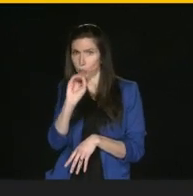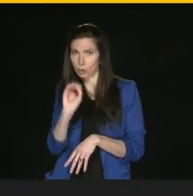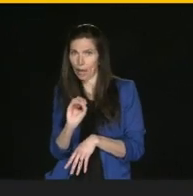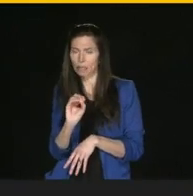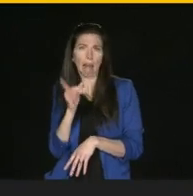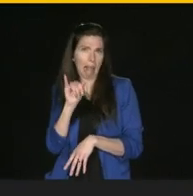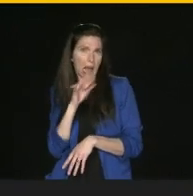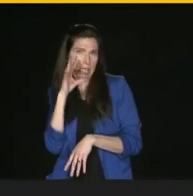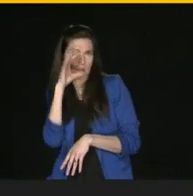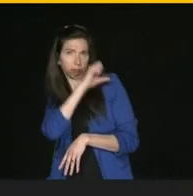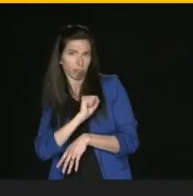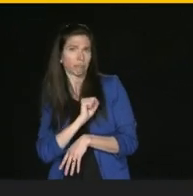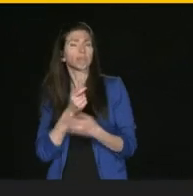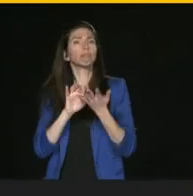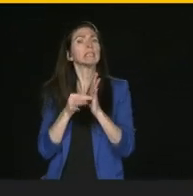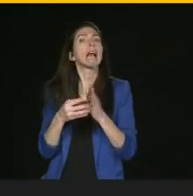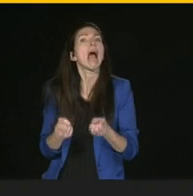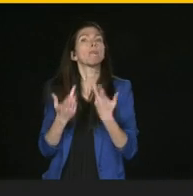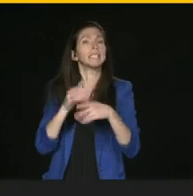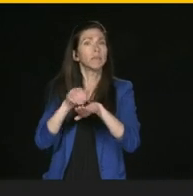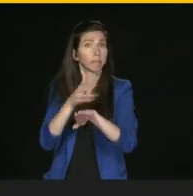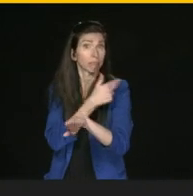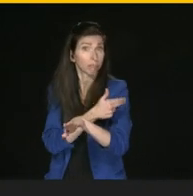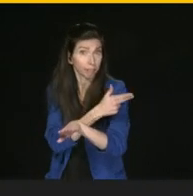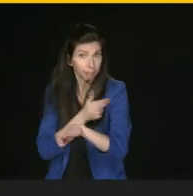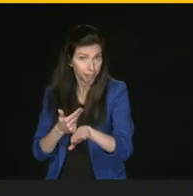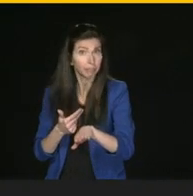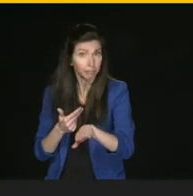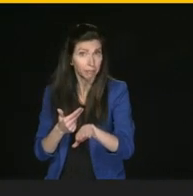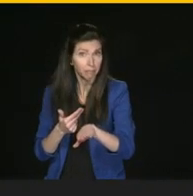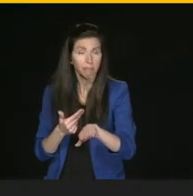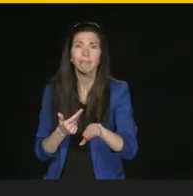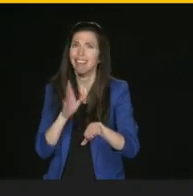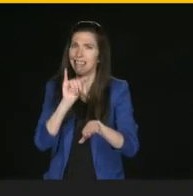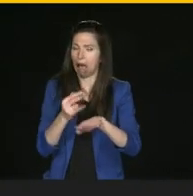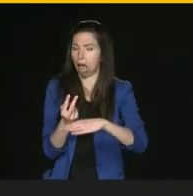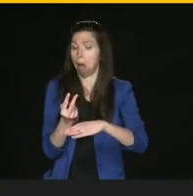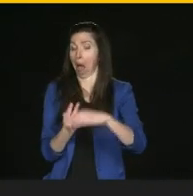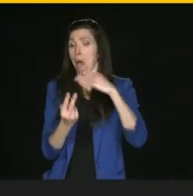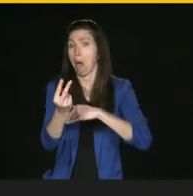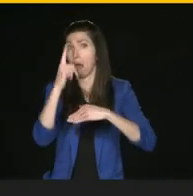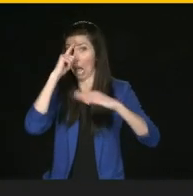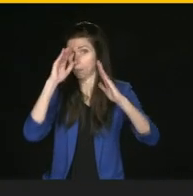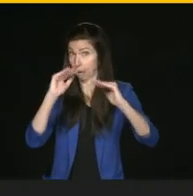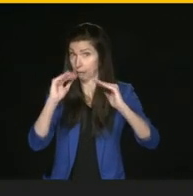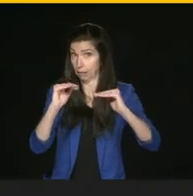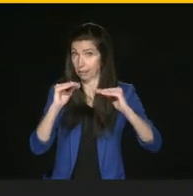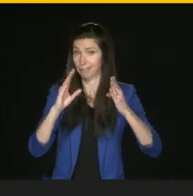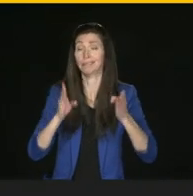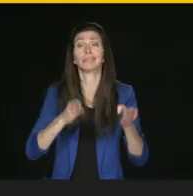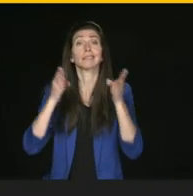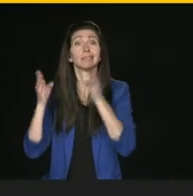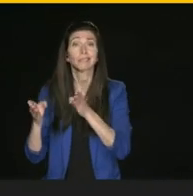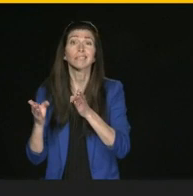THE KIND OF ESTIMATES WE'VE SEEN IN THE DATA THAT GIVES US A ROUGH IDEA OF WHAT WE CAN